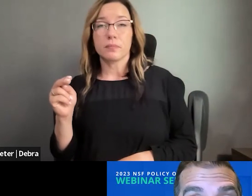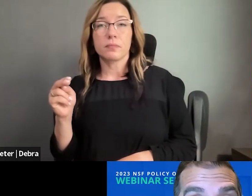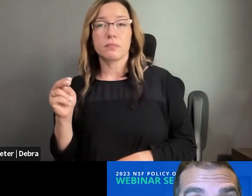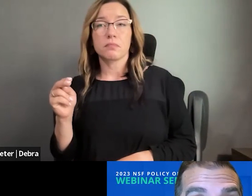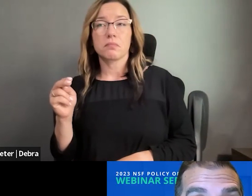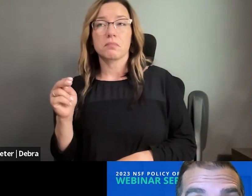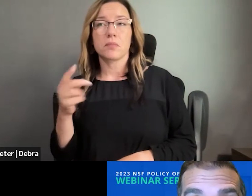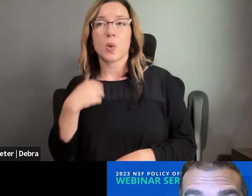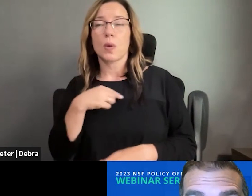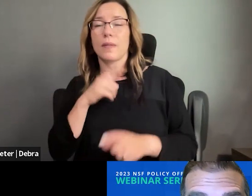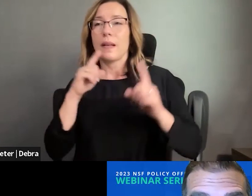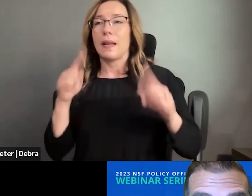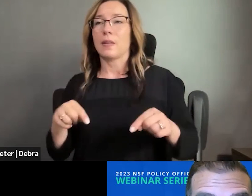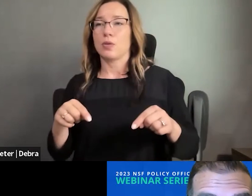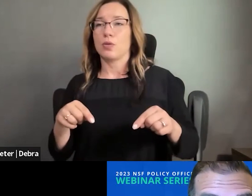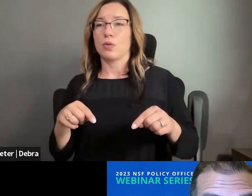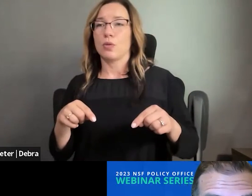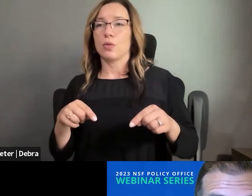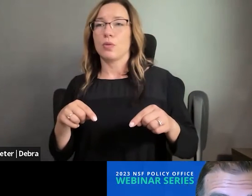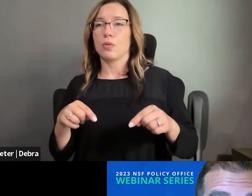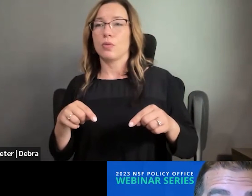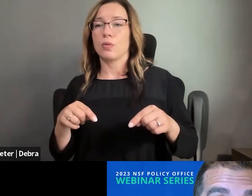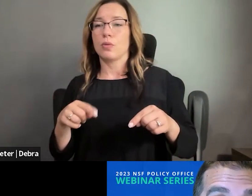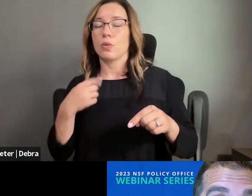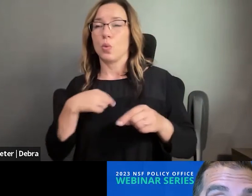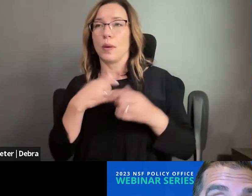answered the questions that we currently have.